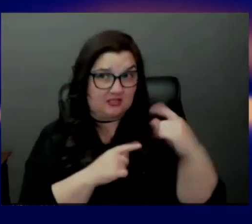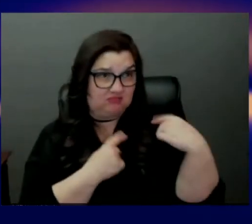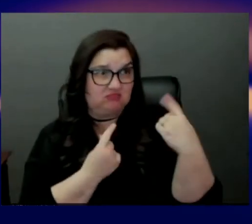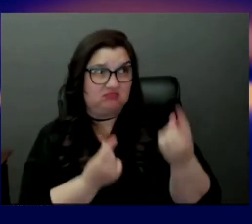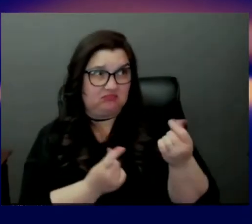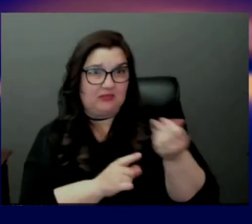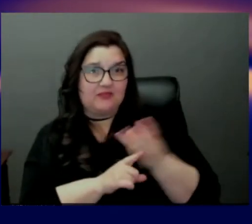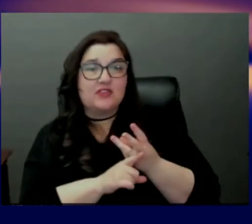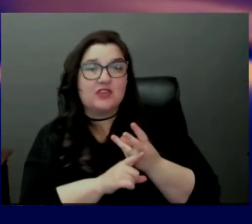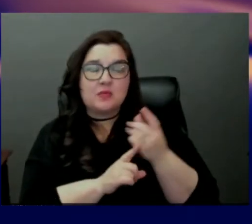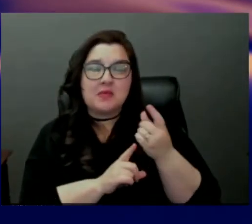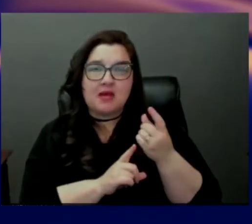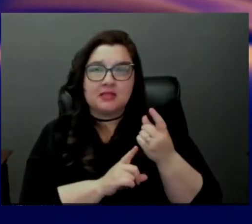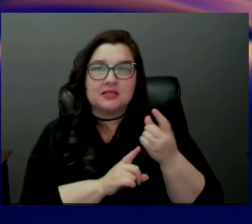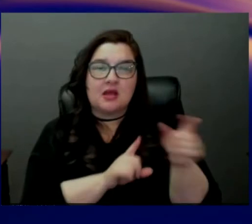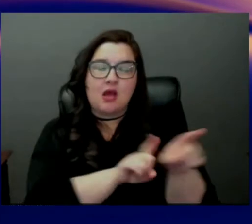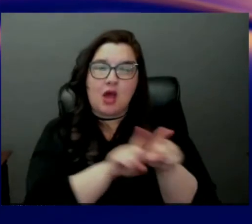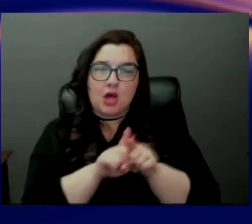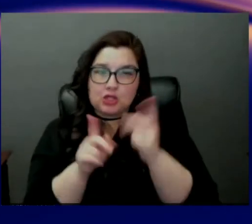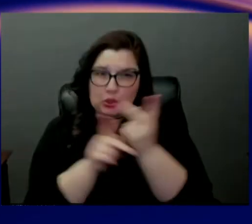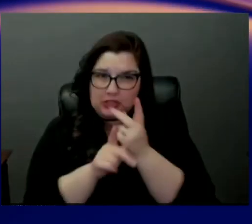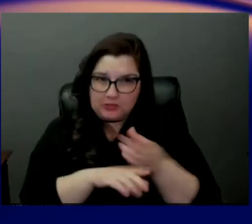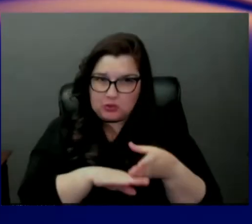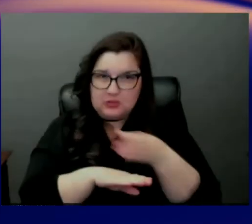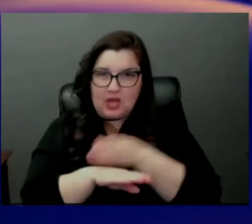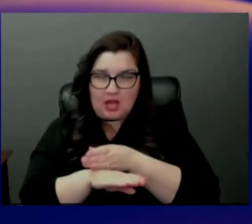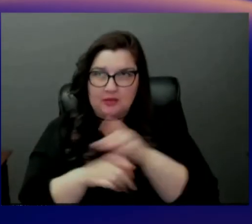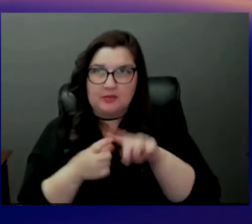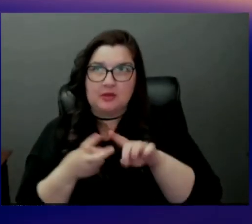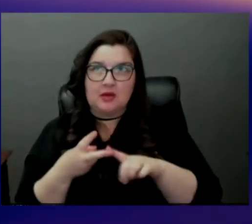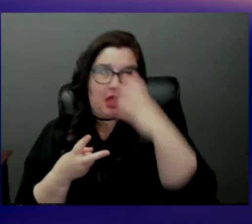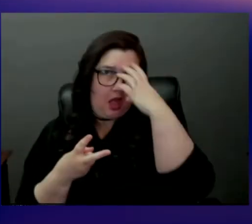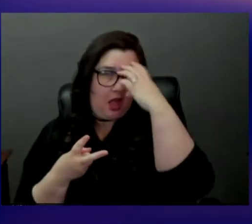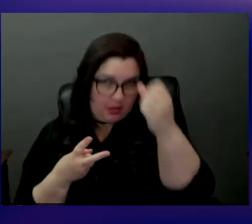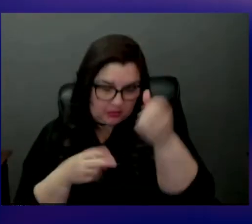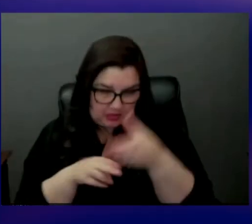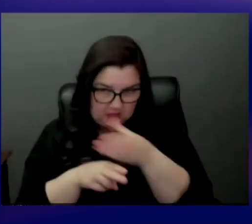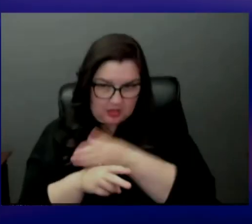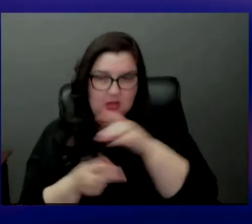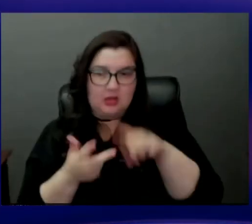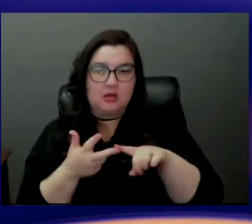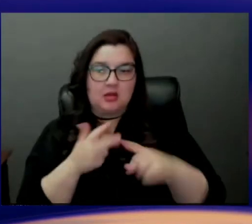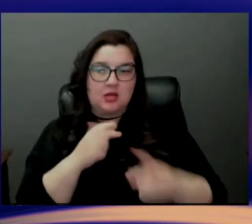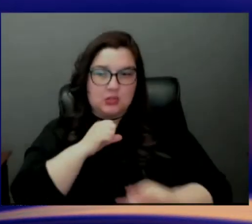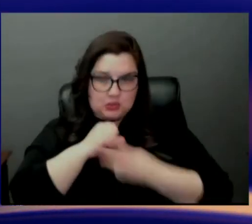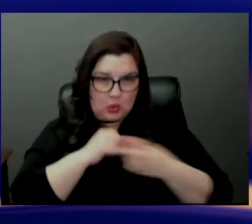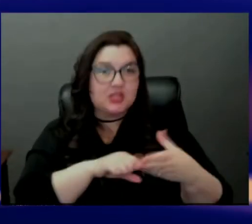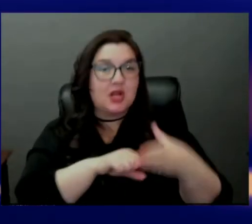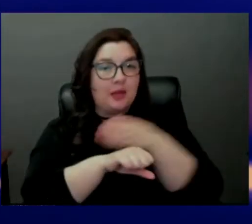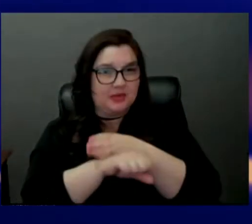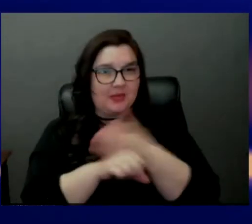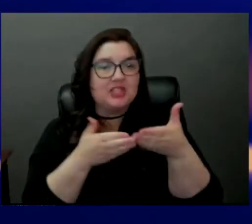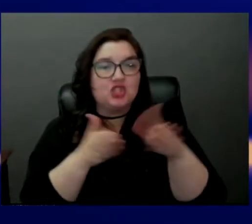we've also launched compute optimized, memory optimized, storage optimized, and general purpose instances all in the last six months that are supporting